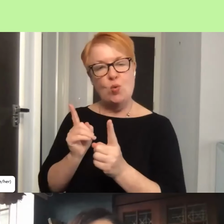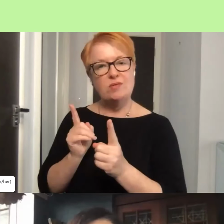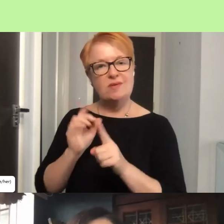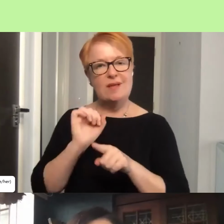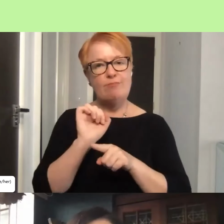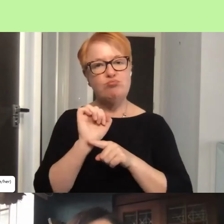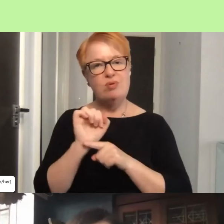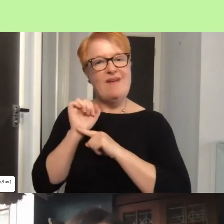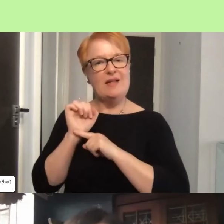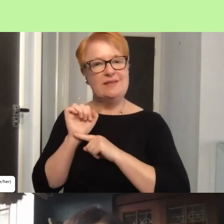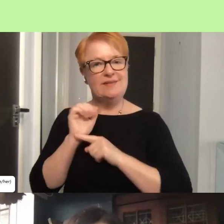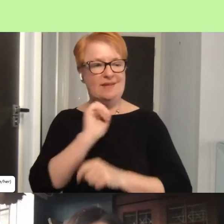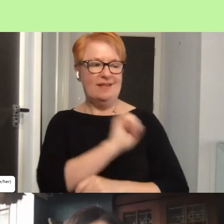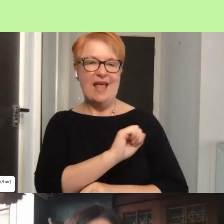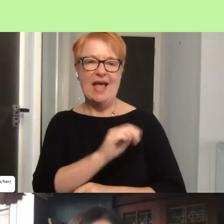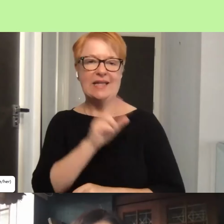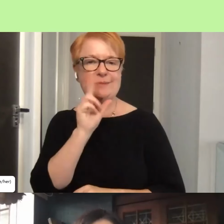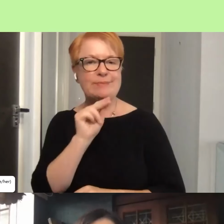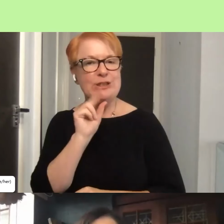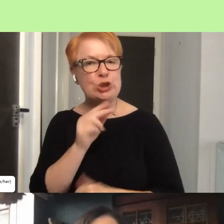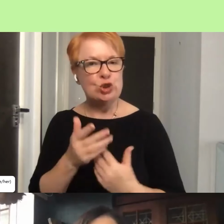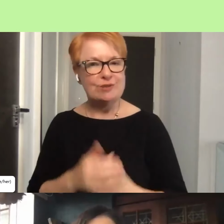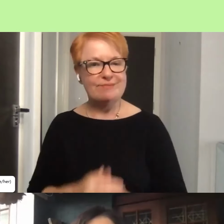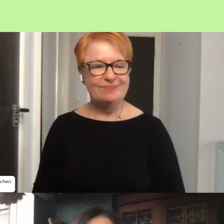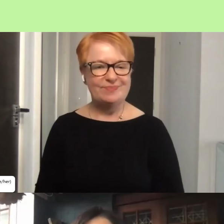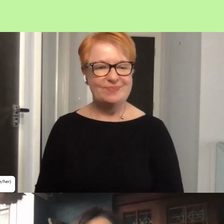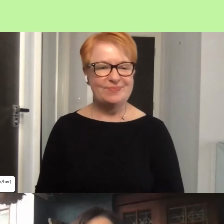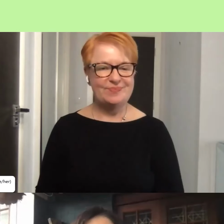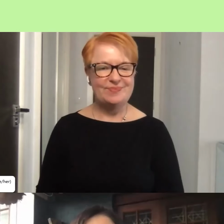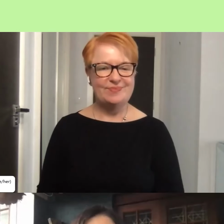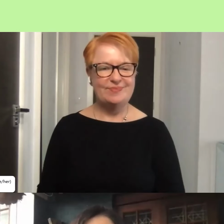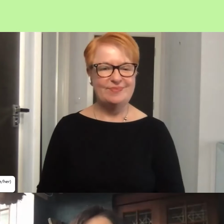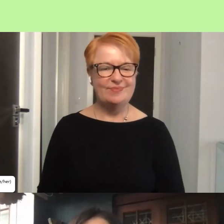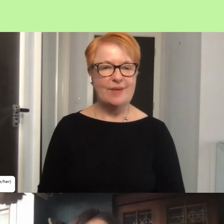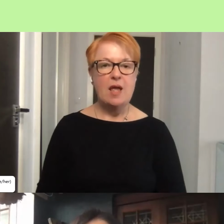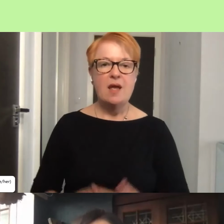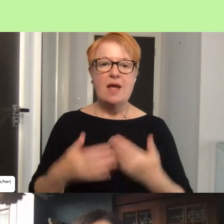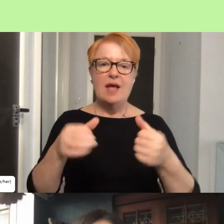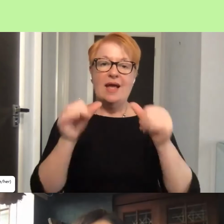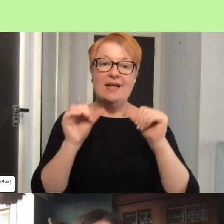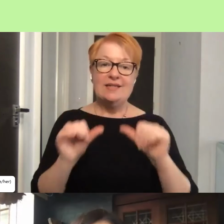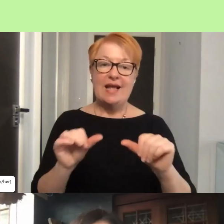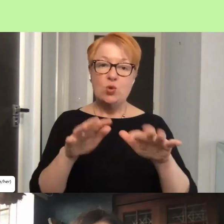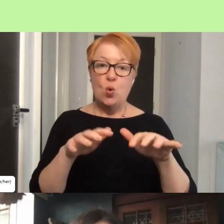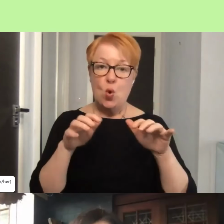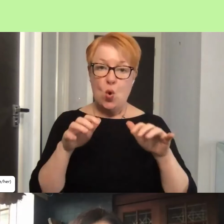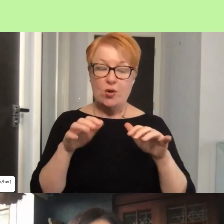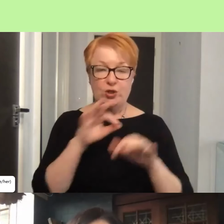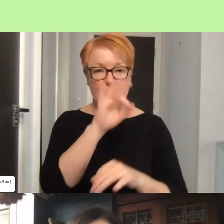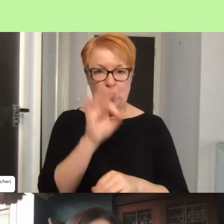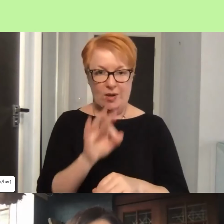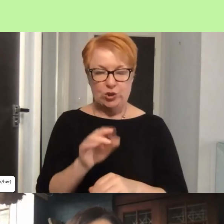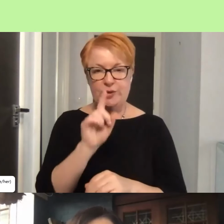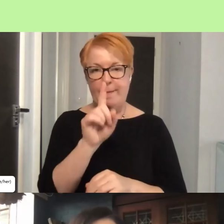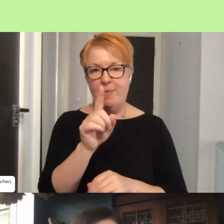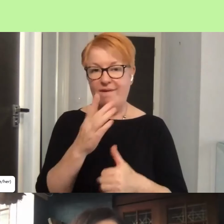And so, before we go to audience questions, I want to quickly get to an Ask Ahmet about